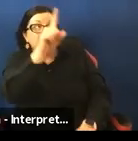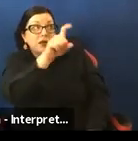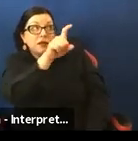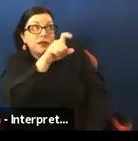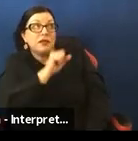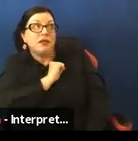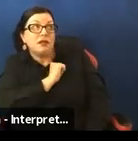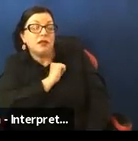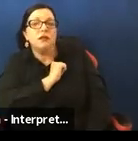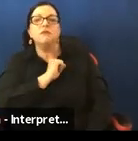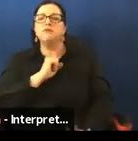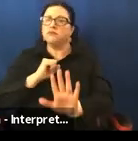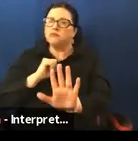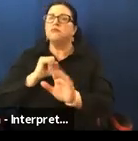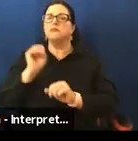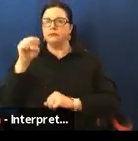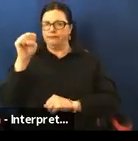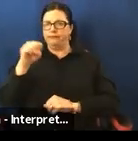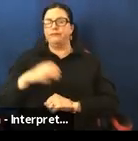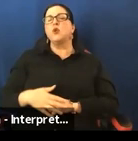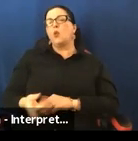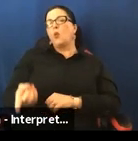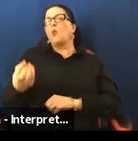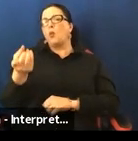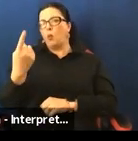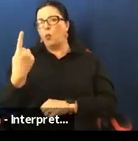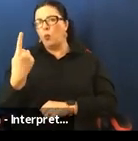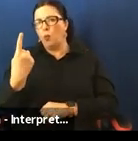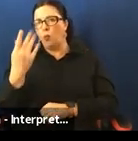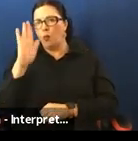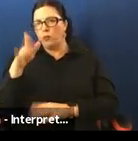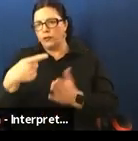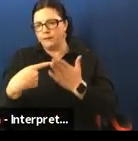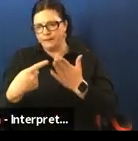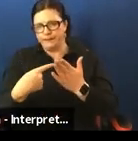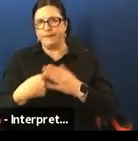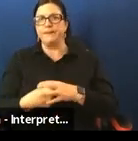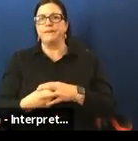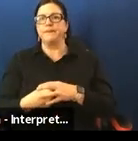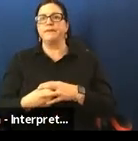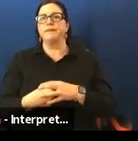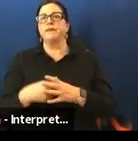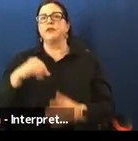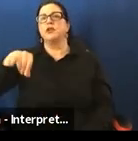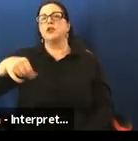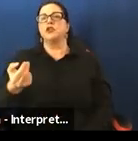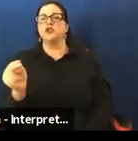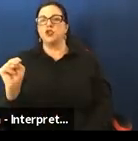Jason Williams: Yeah, one of the one of the resources. I'm going to talk about at the end. And it's called john Burton associates and they work a lot with foster youth.